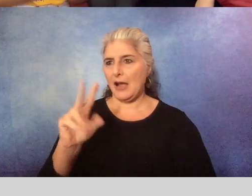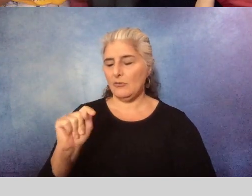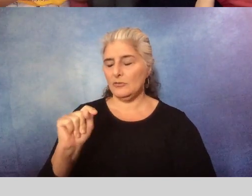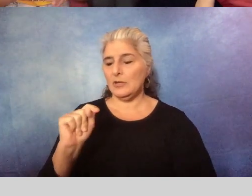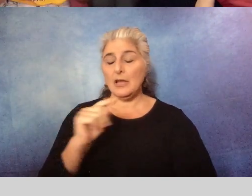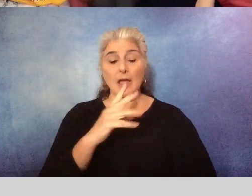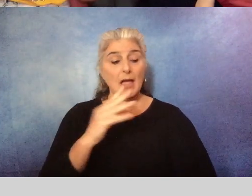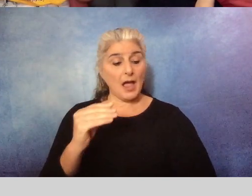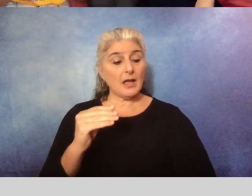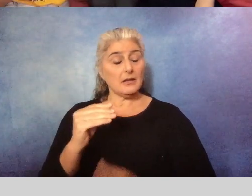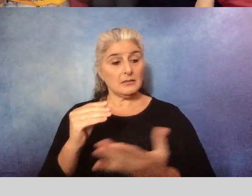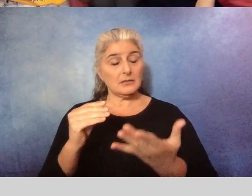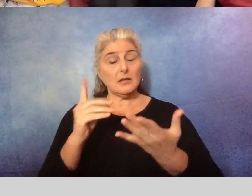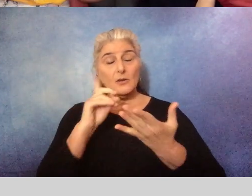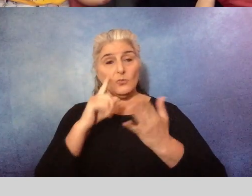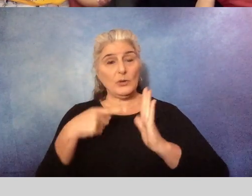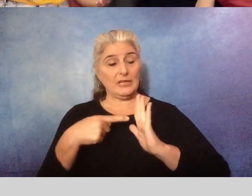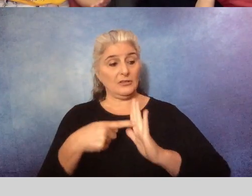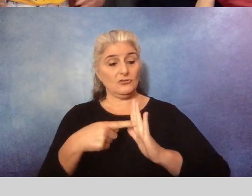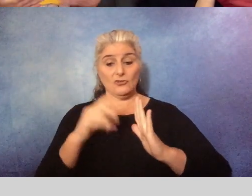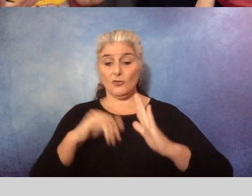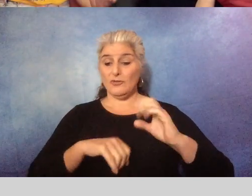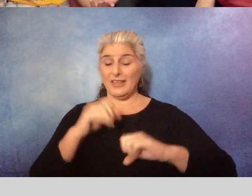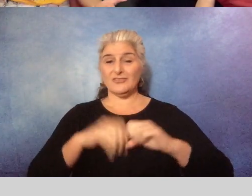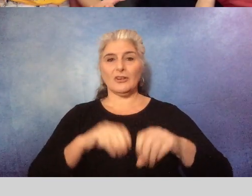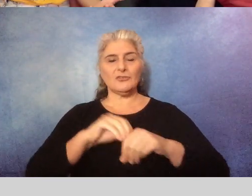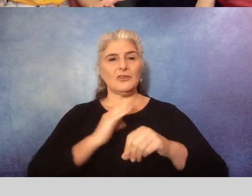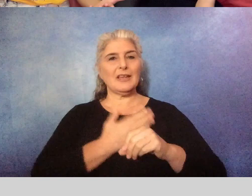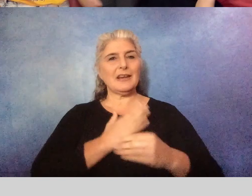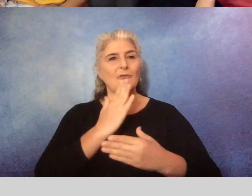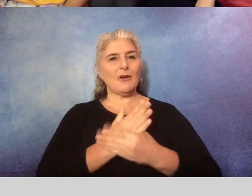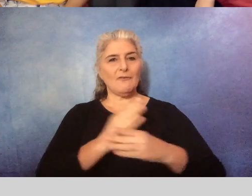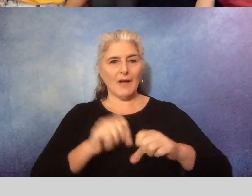And we can reflect that structure in our file system.